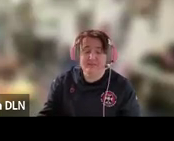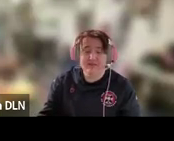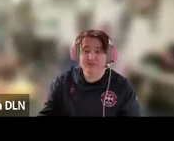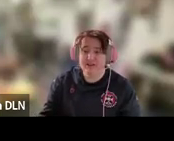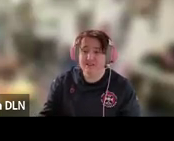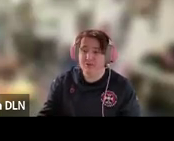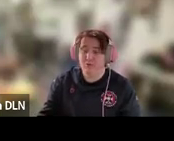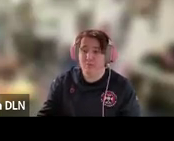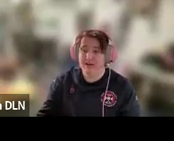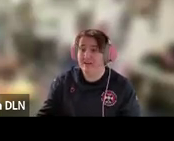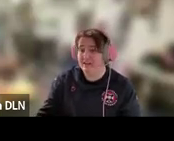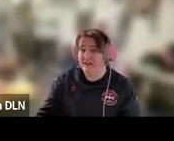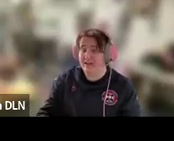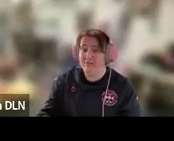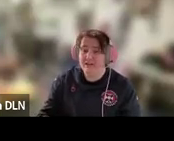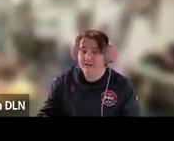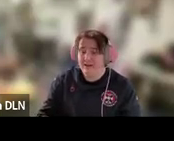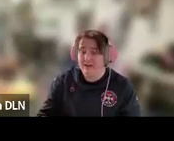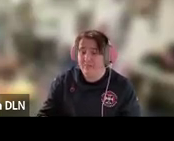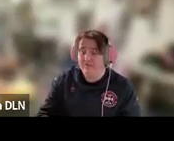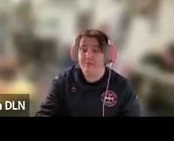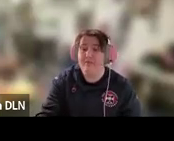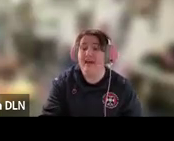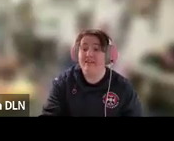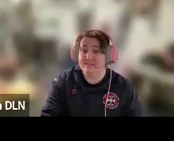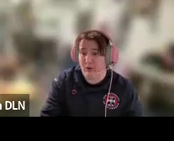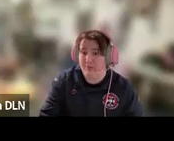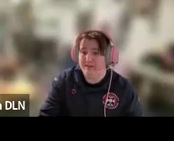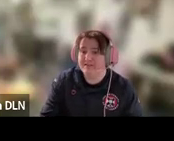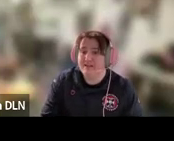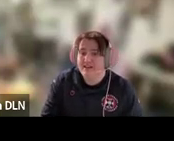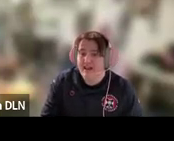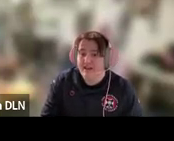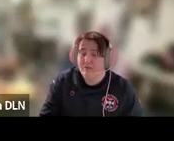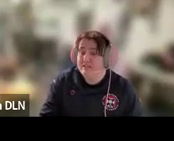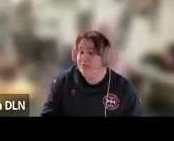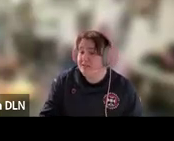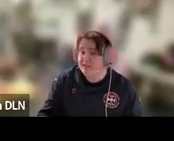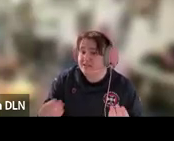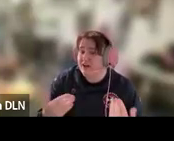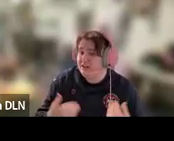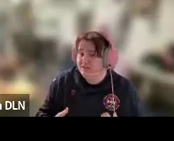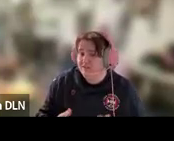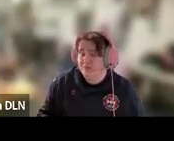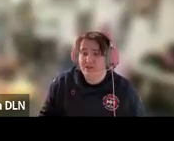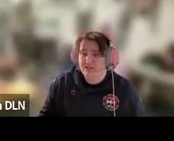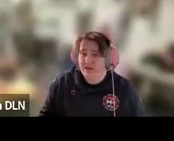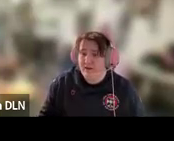email address, or by nickname from X department?" And I was able to get tons of information